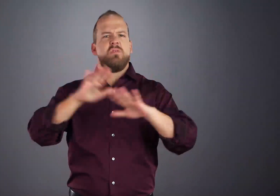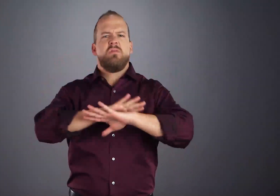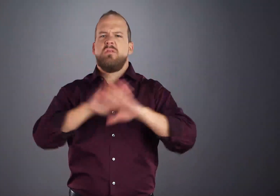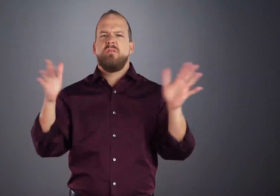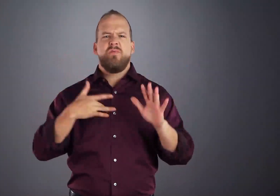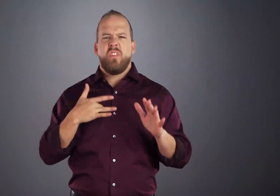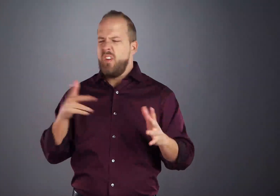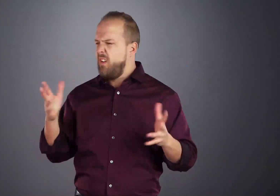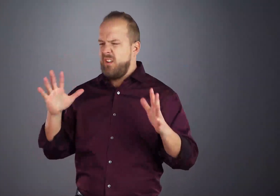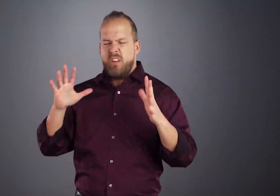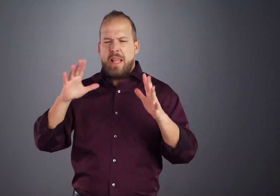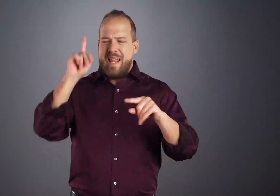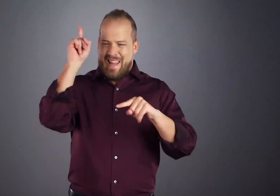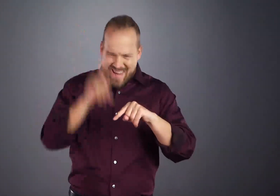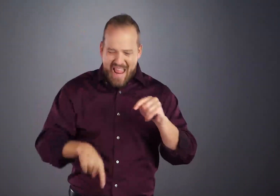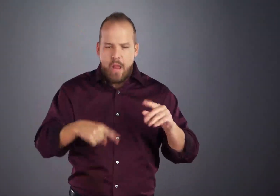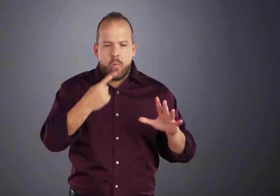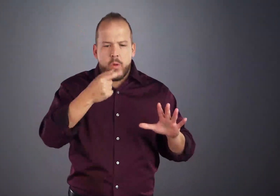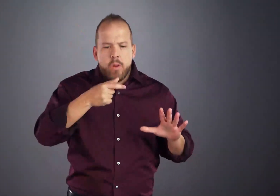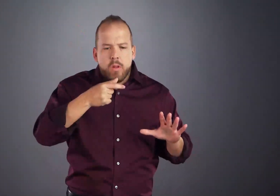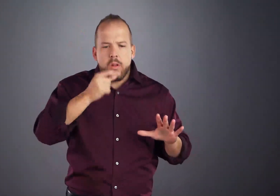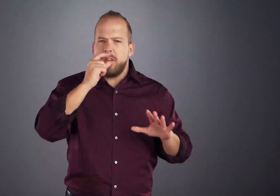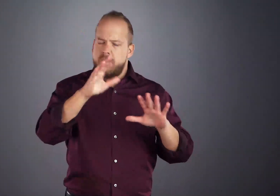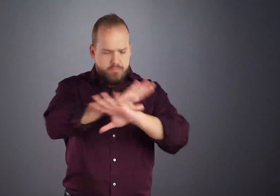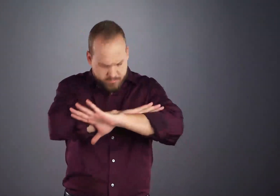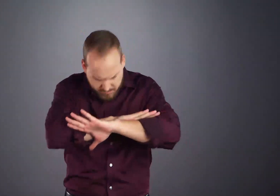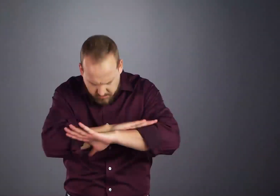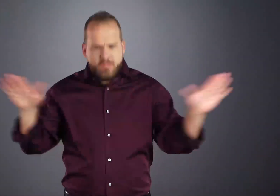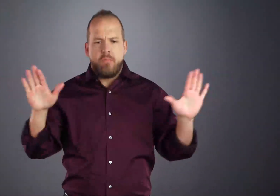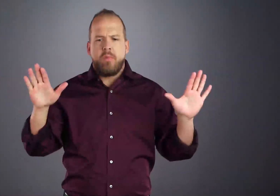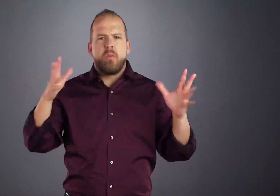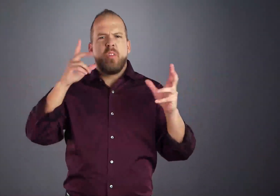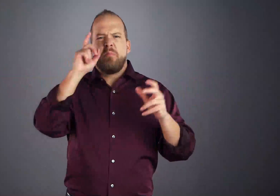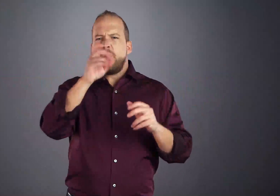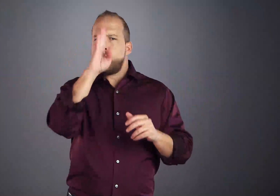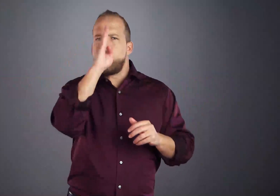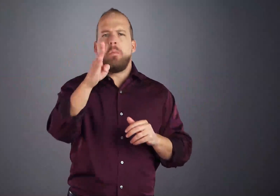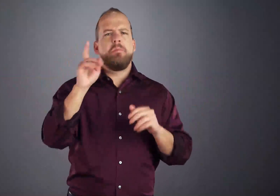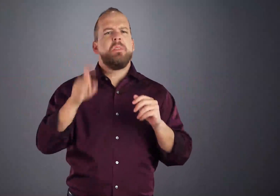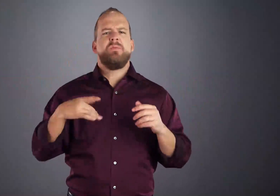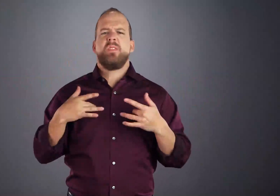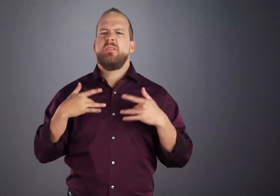Before then, I had written lots of sweet promises, but my wife happily observed